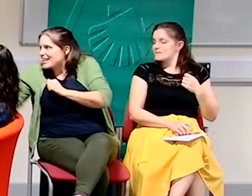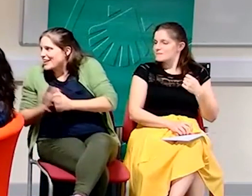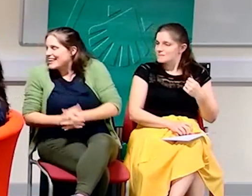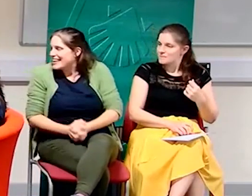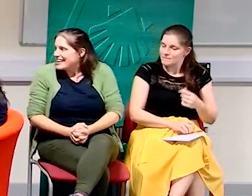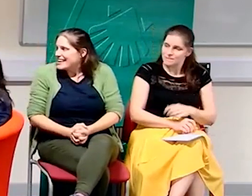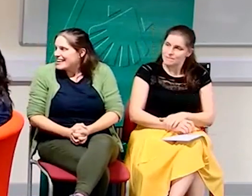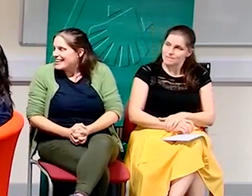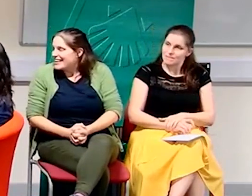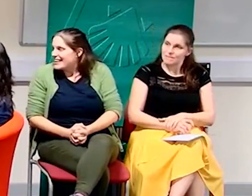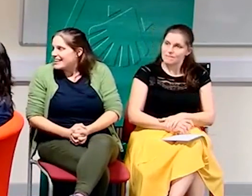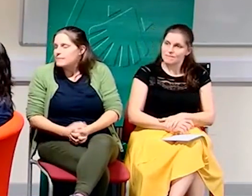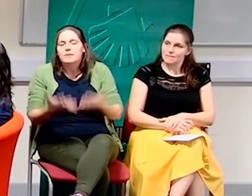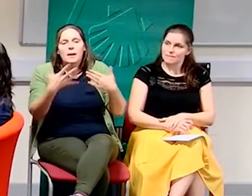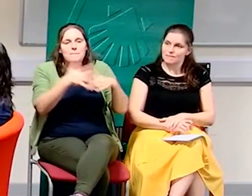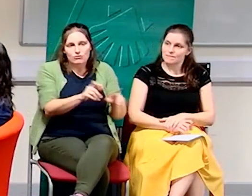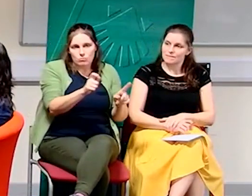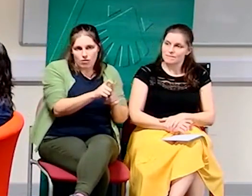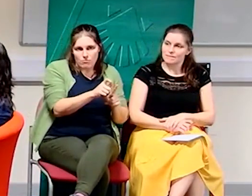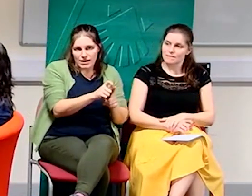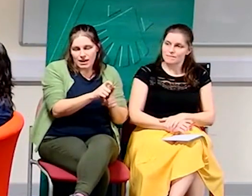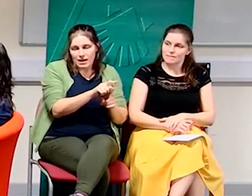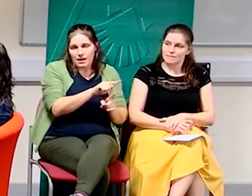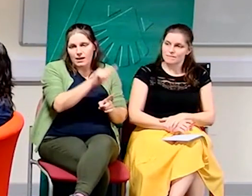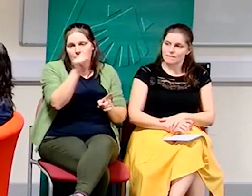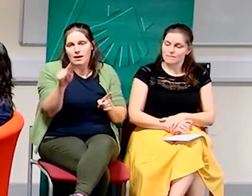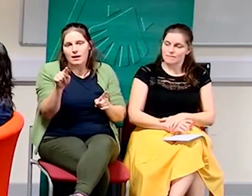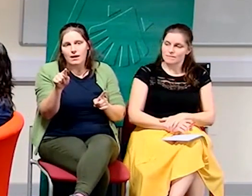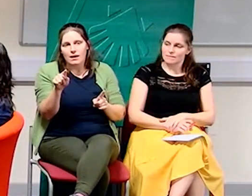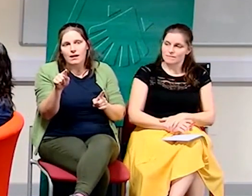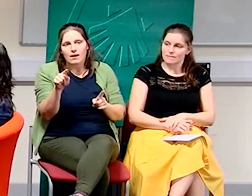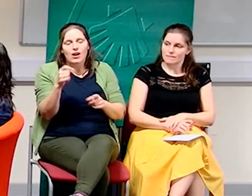um I went to mainstream primary school and then uh like a grammar mainstream